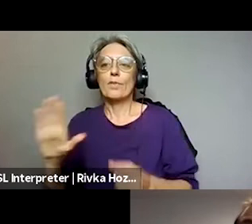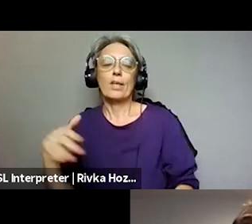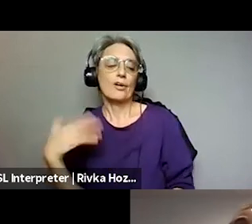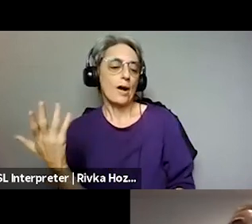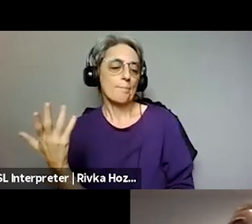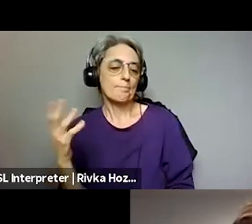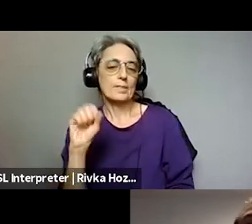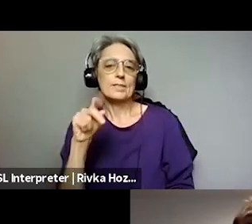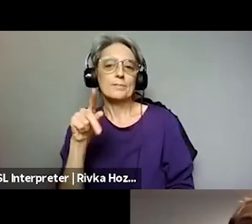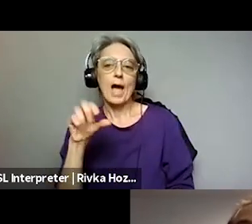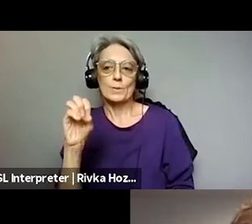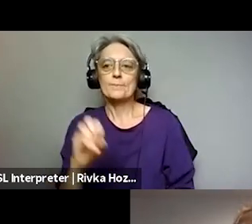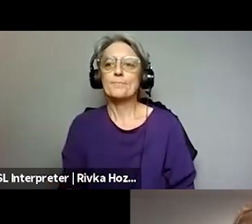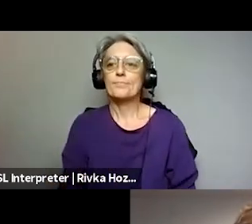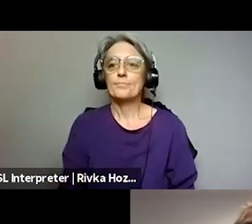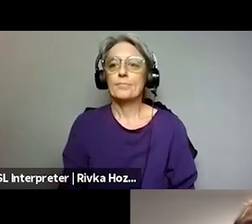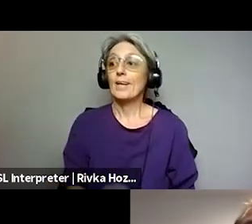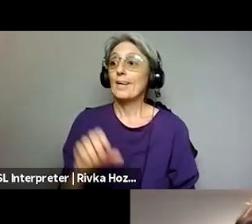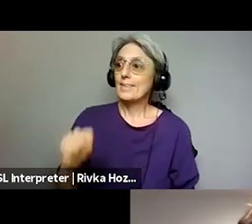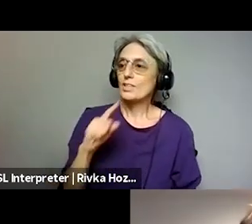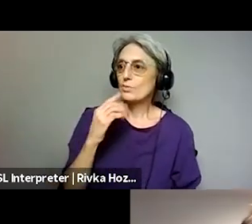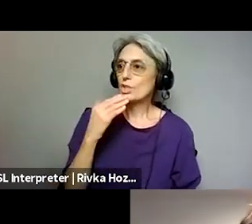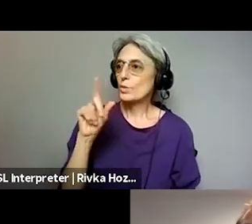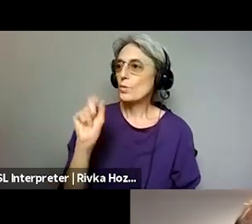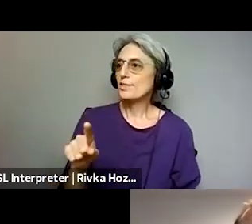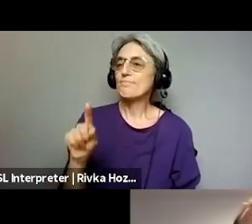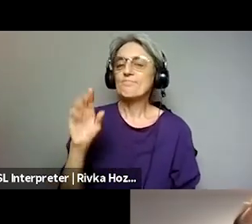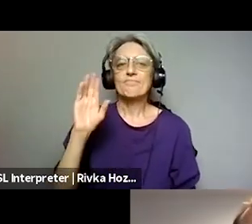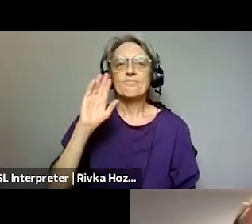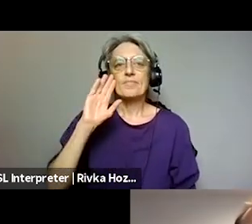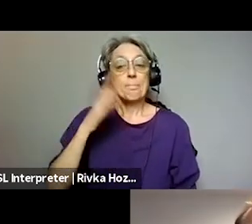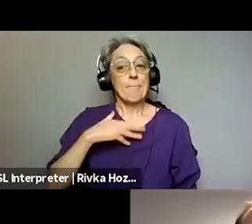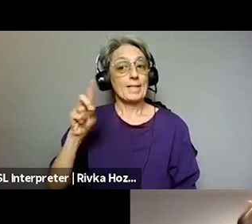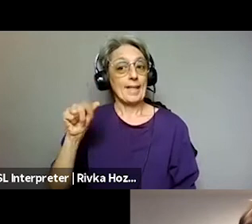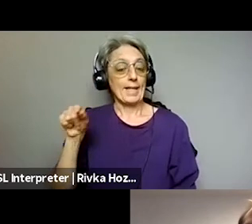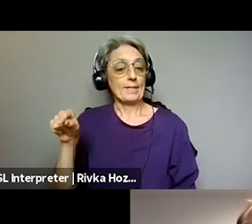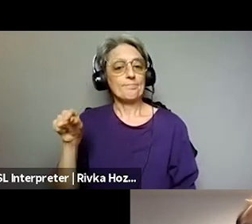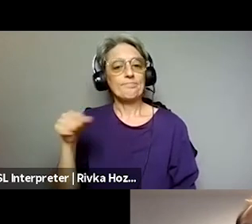That’s a really good question. I know that in the data I work with, we aren’t able to link